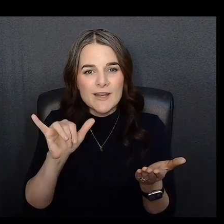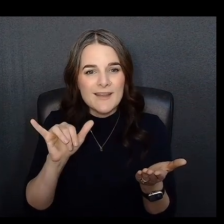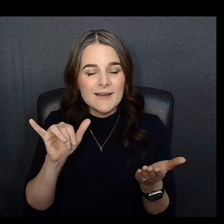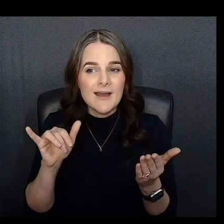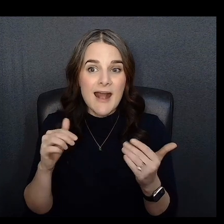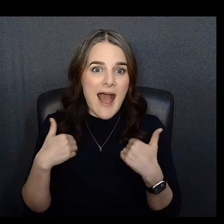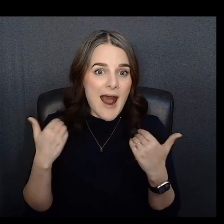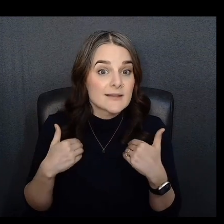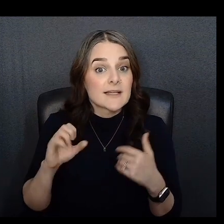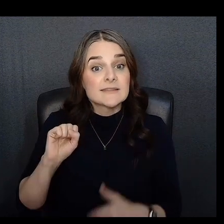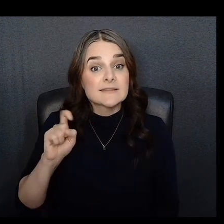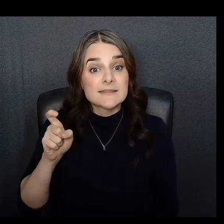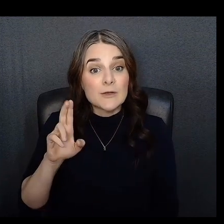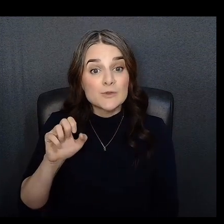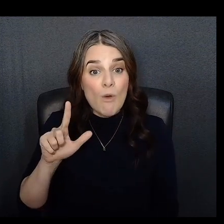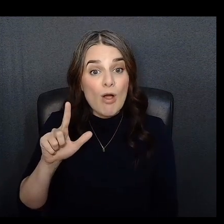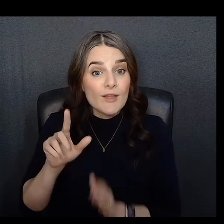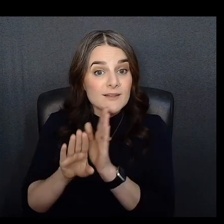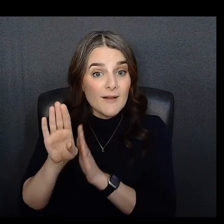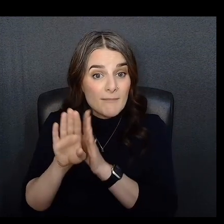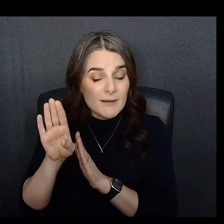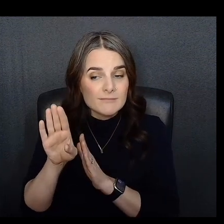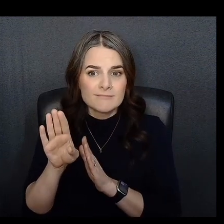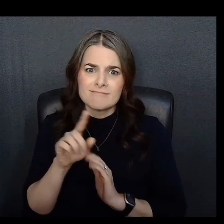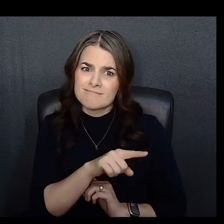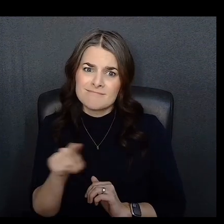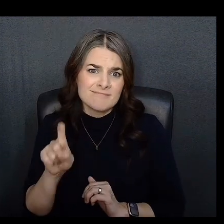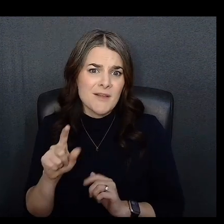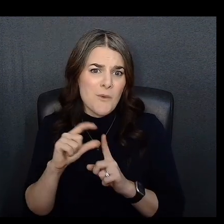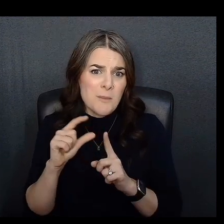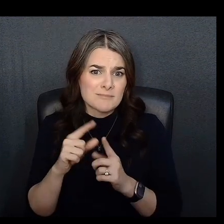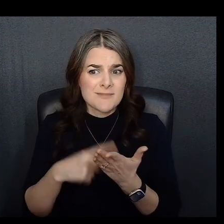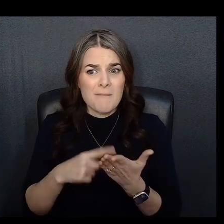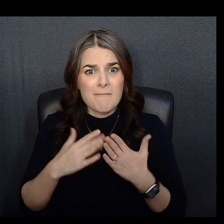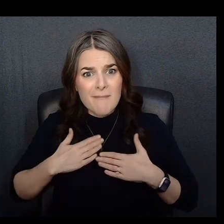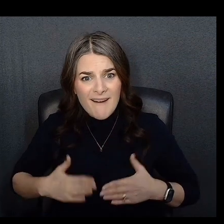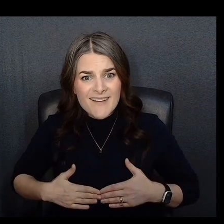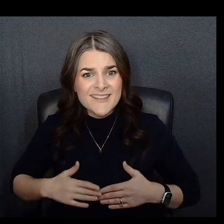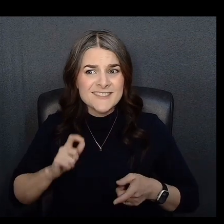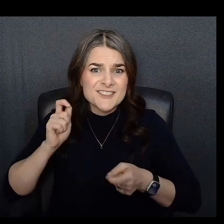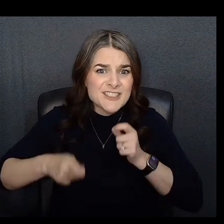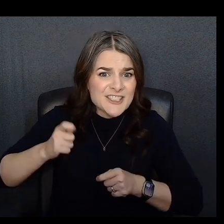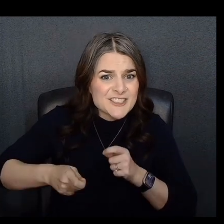people need the vocabulary to be able to talk about their bodies changing, being able to talk about those emotions that are changing.